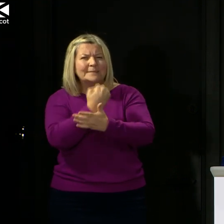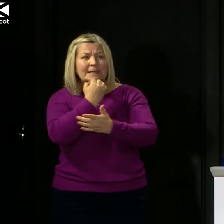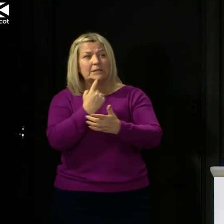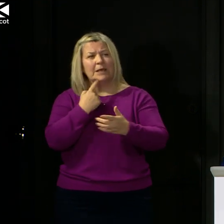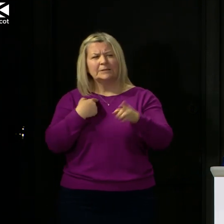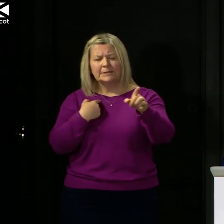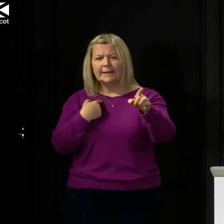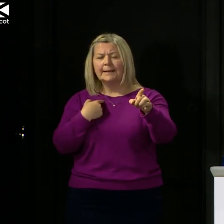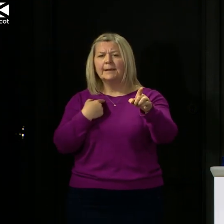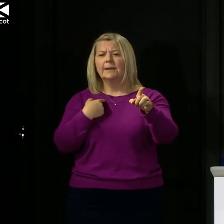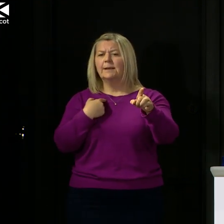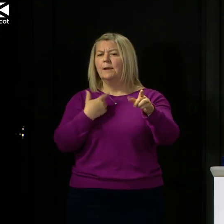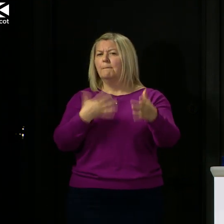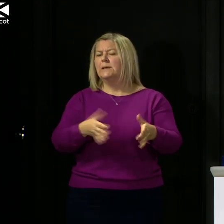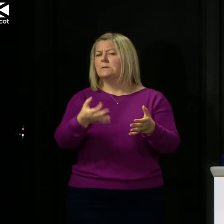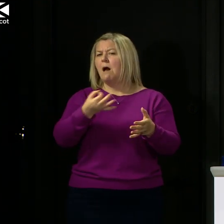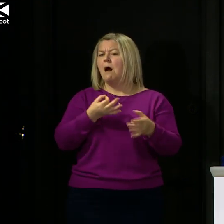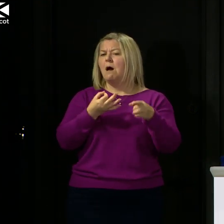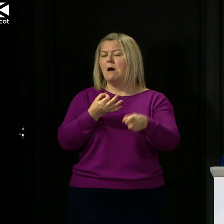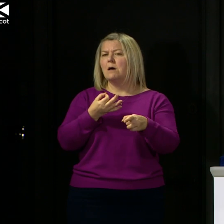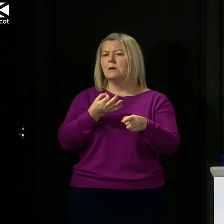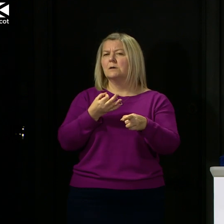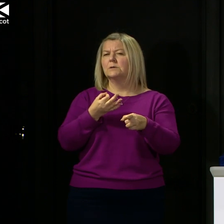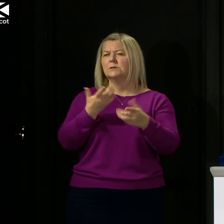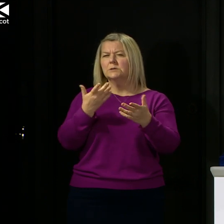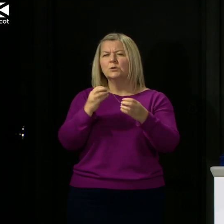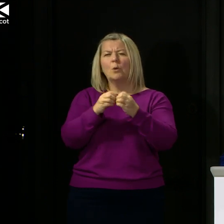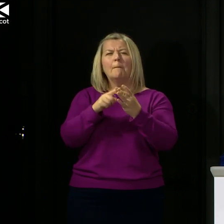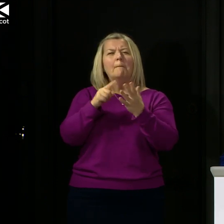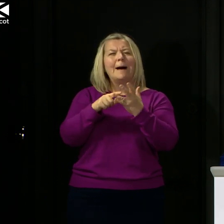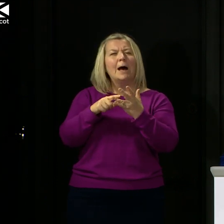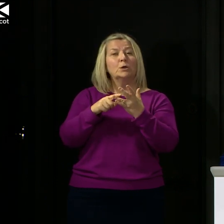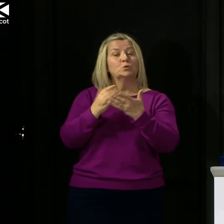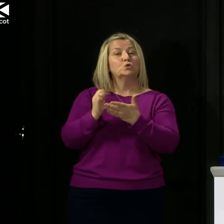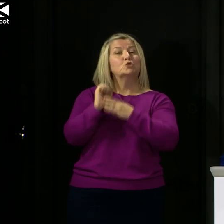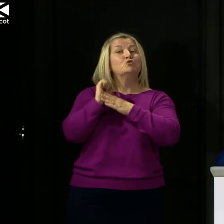but a question was asked about the biosecurity centre that has been proposed by the UK Government,